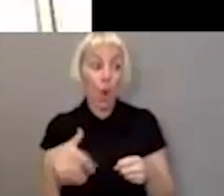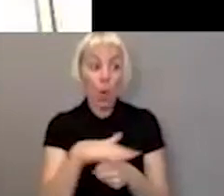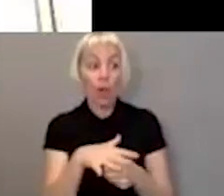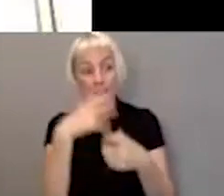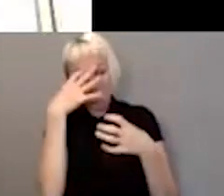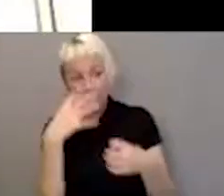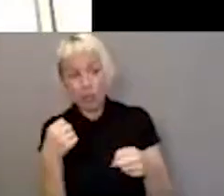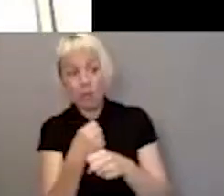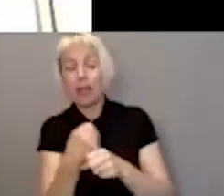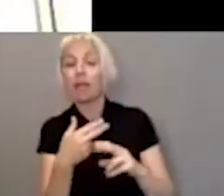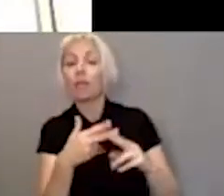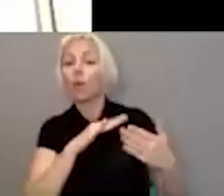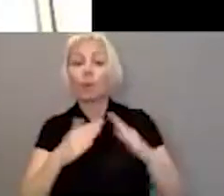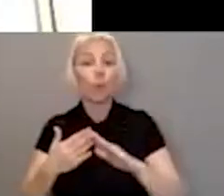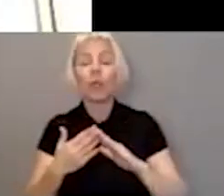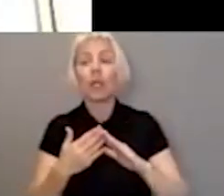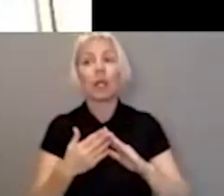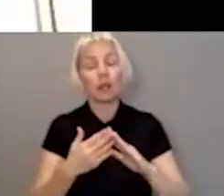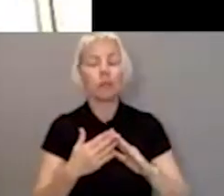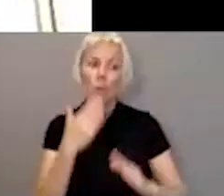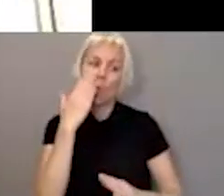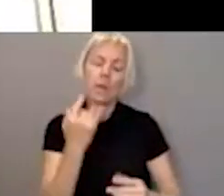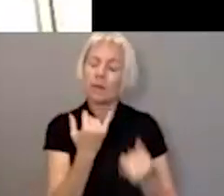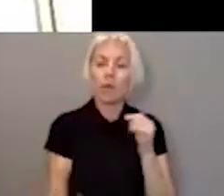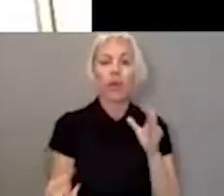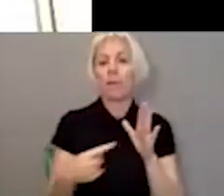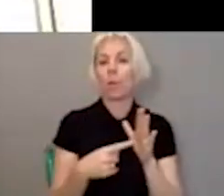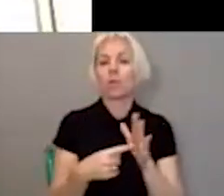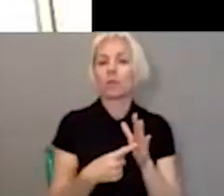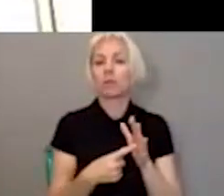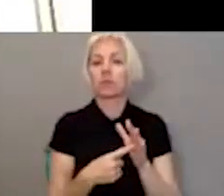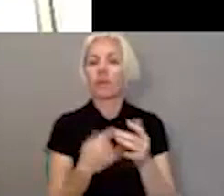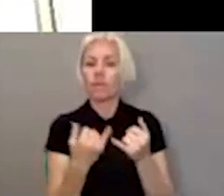healing and empowerment, have been a key aspect to this. So shared decision-making is there